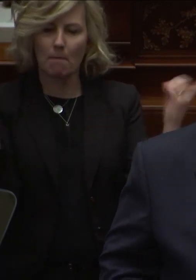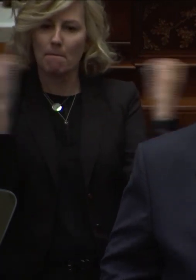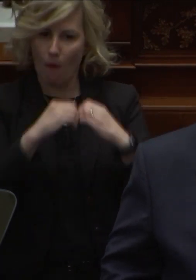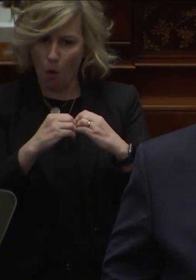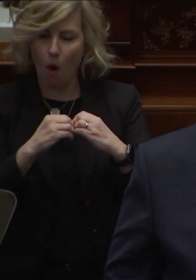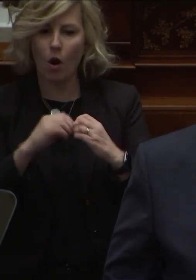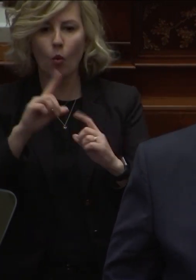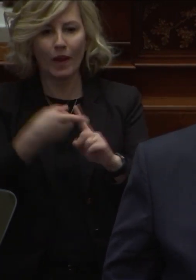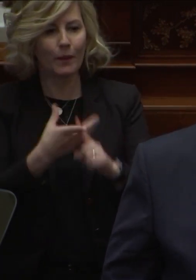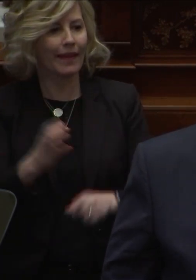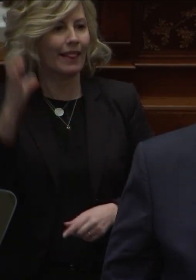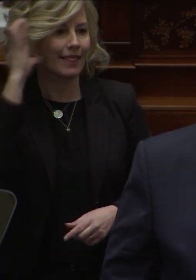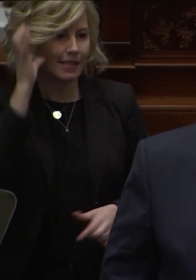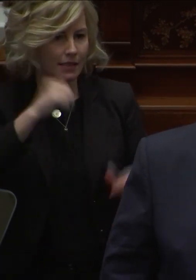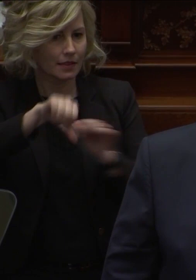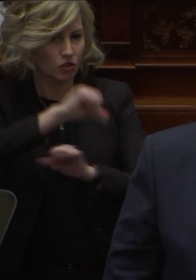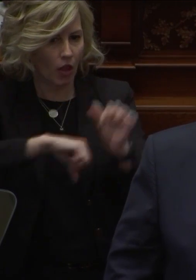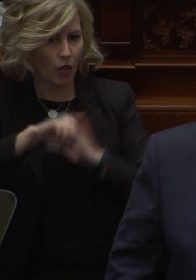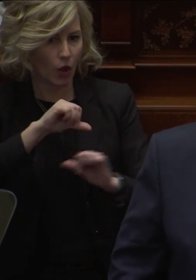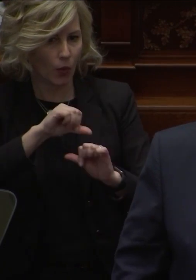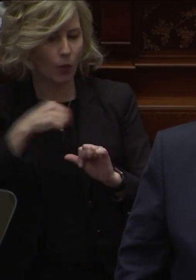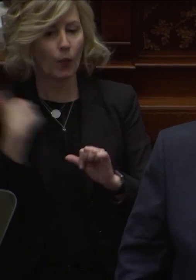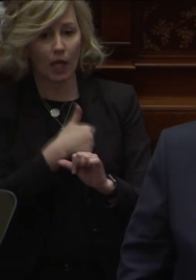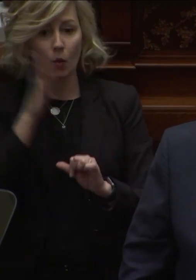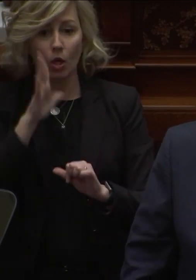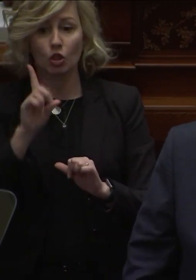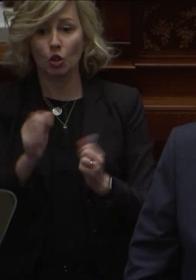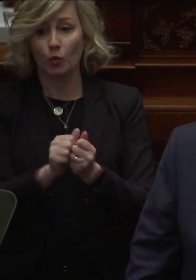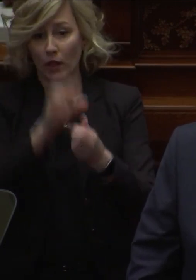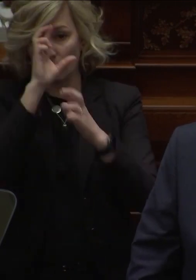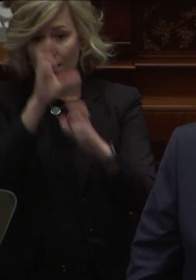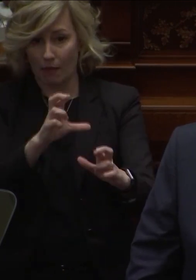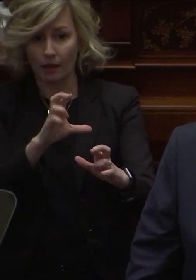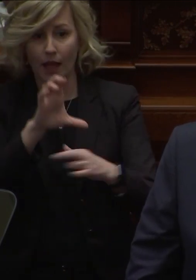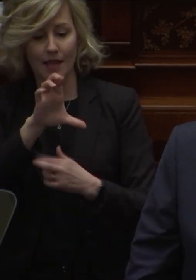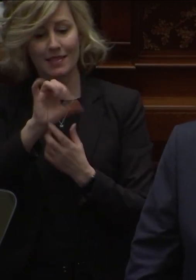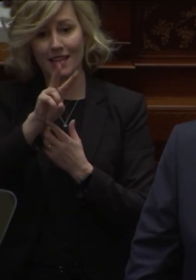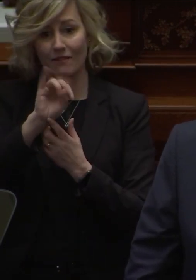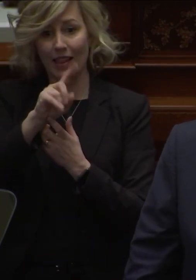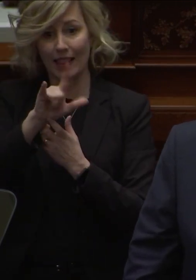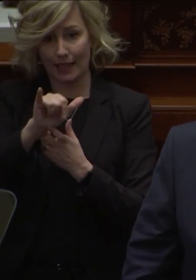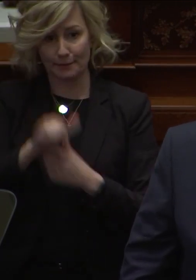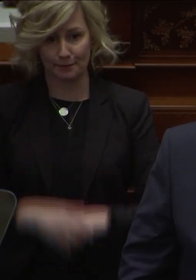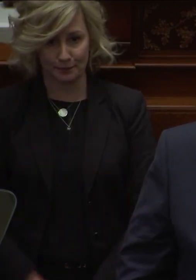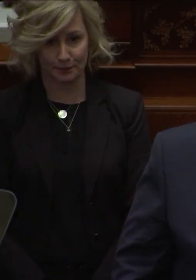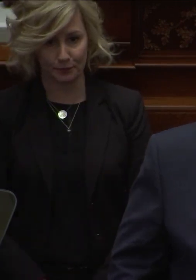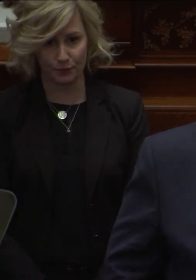DAYS ON THE JOB. SUE MAKES NO BONES ABOUT BEING A CONSERVATIVE, AND I AM NOT SHY